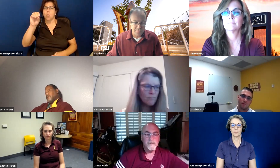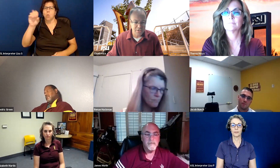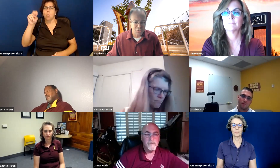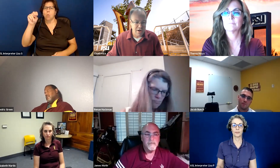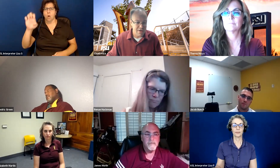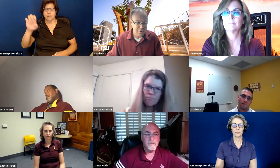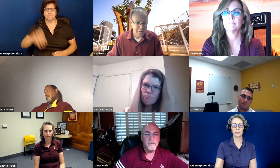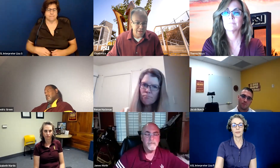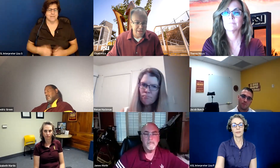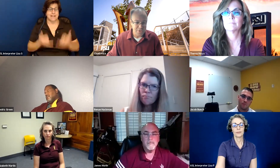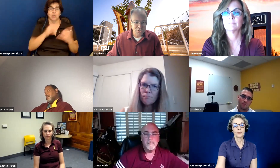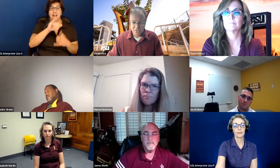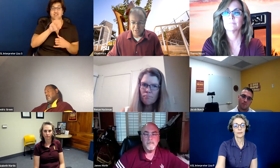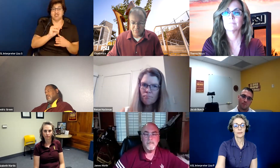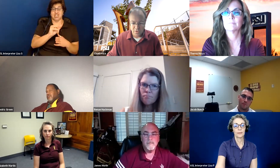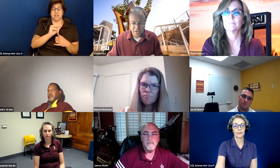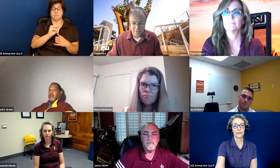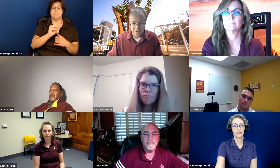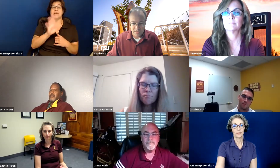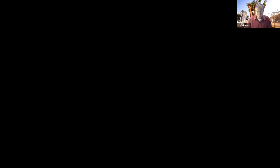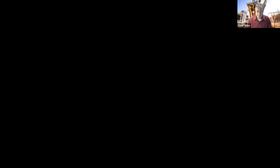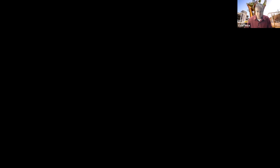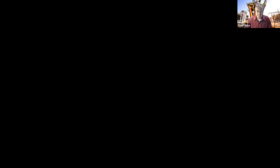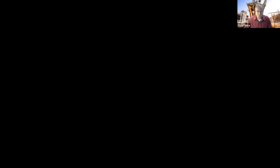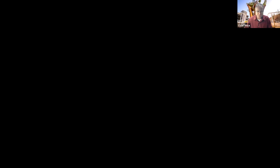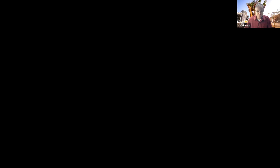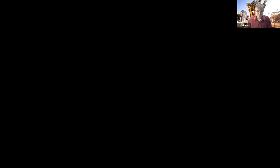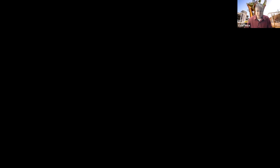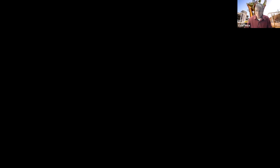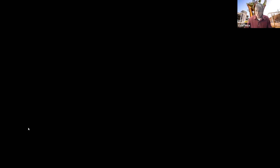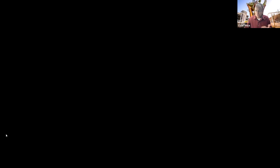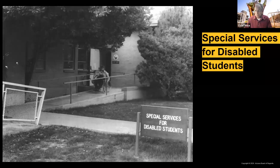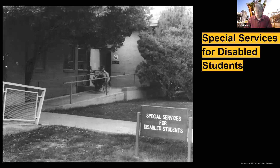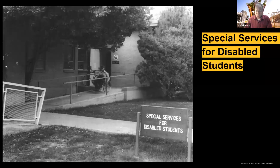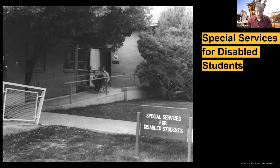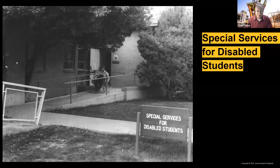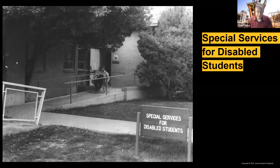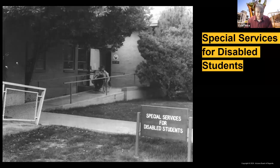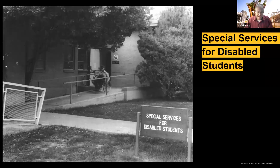I'm going to share an image, and we're going to probably jump through a few different images as we go,